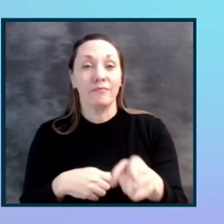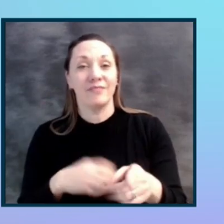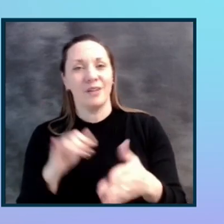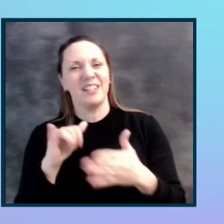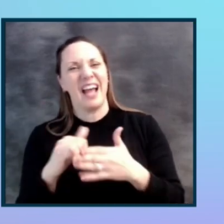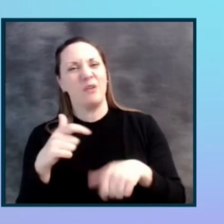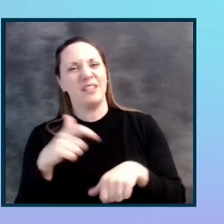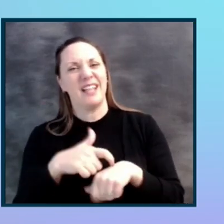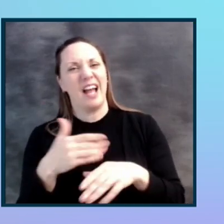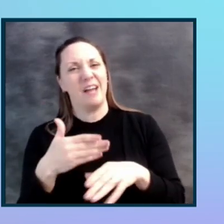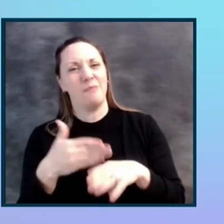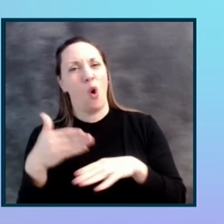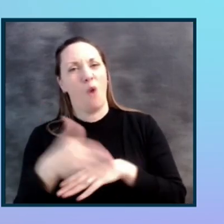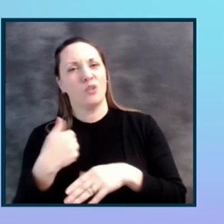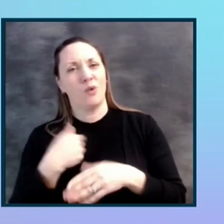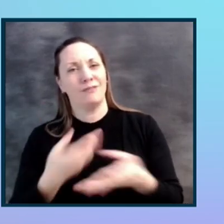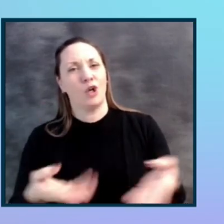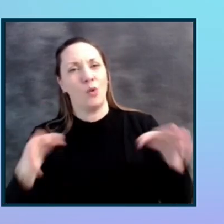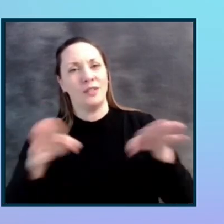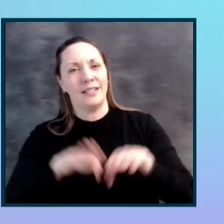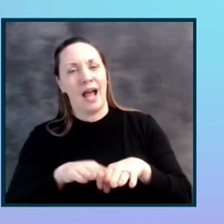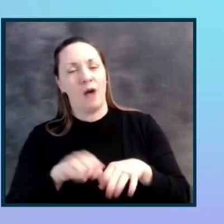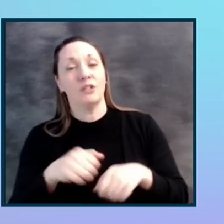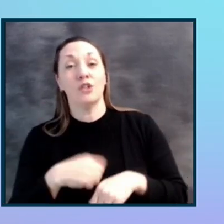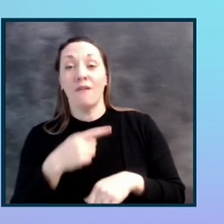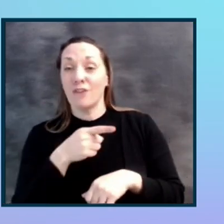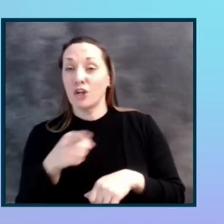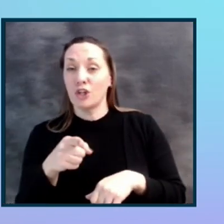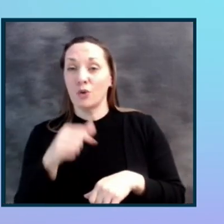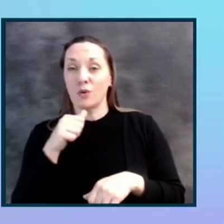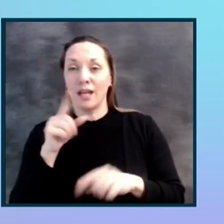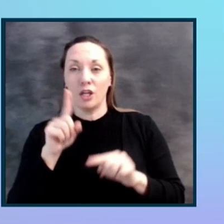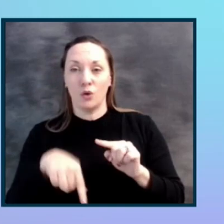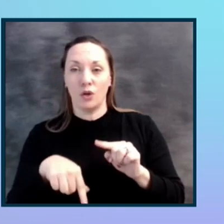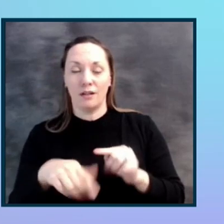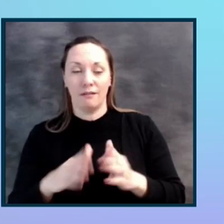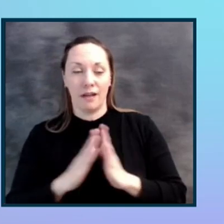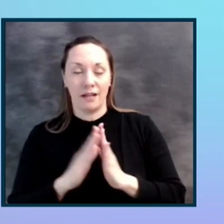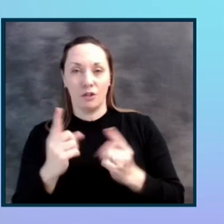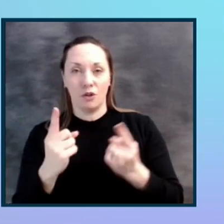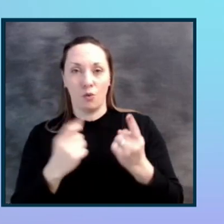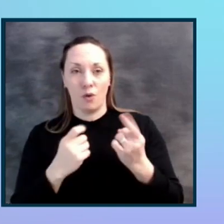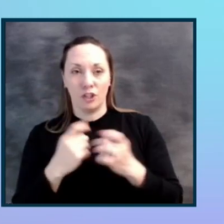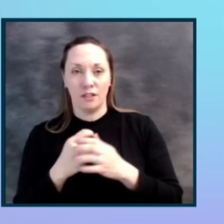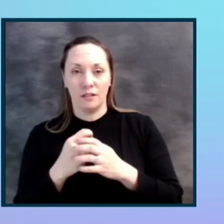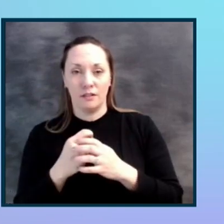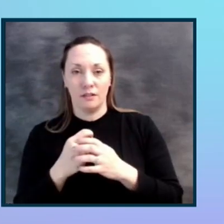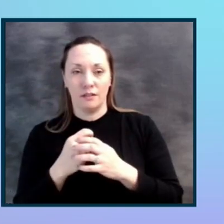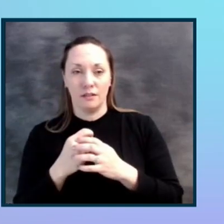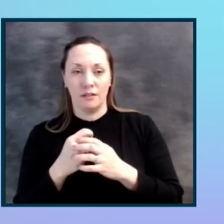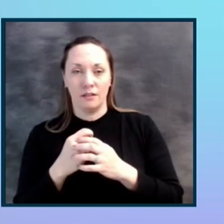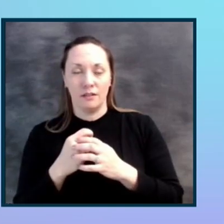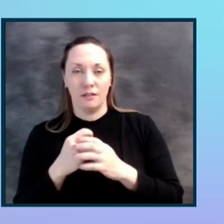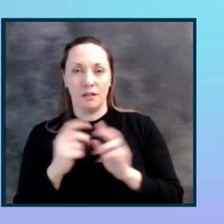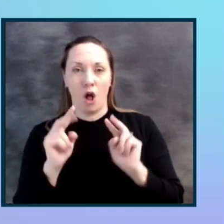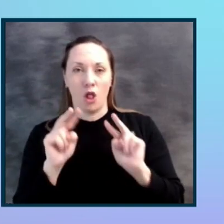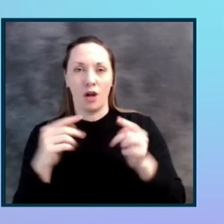So I'm gonna have to close it down for those that didn't get to the questions, check out the slides on the session page.